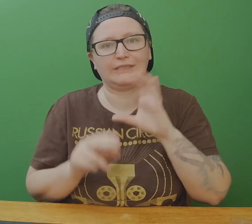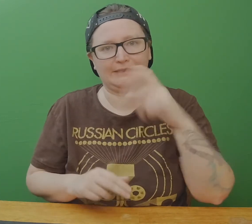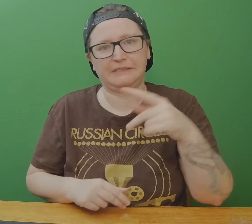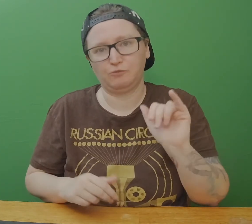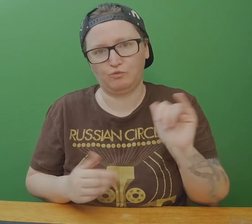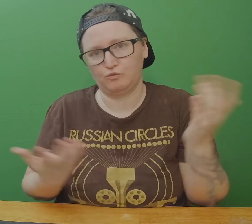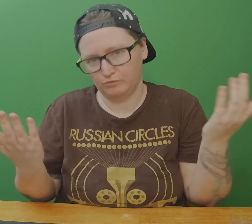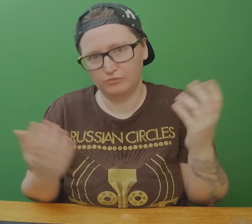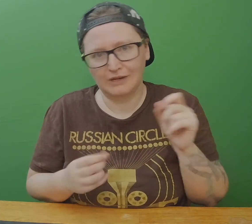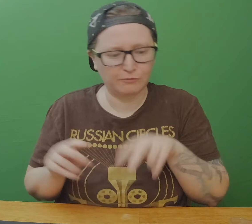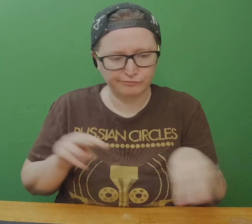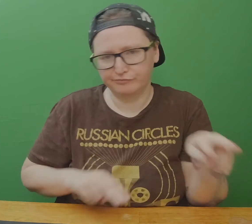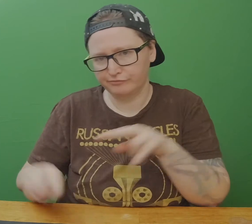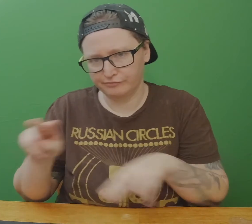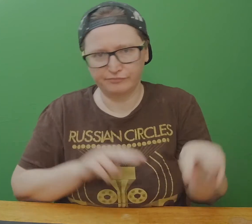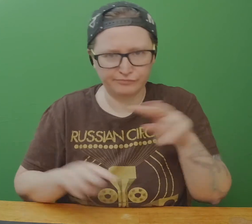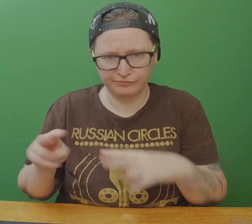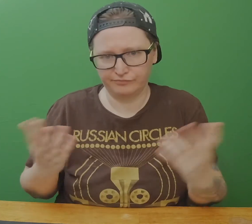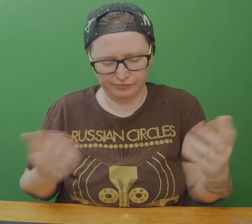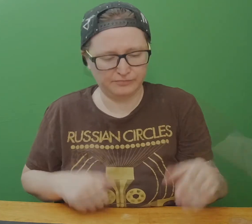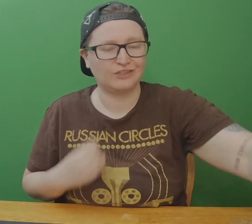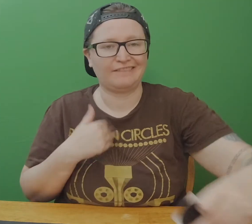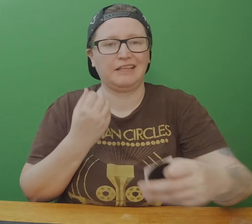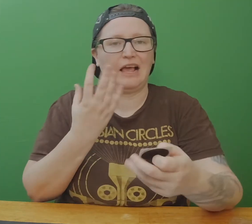reward you to get extraCP as well so you just kind of have to look around and see what you